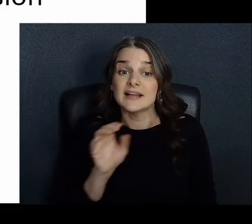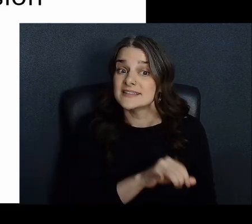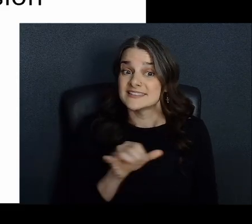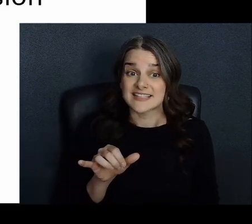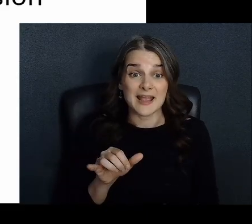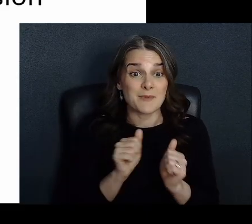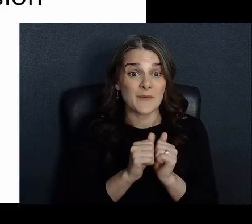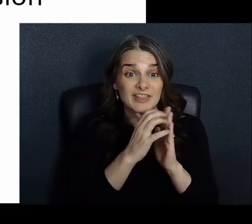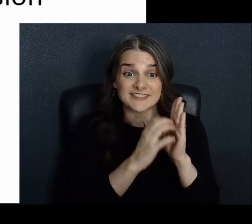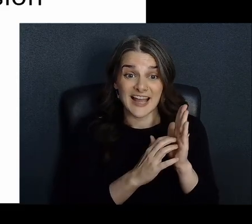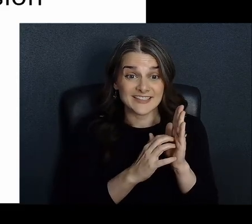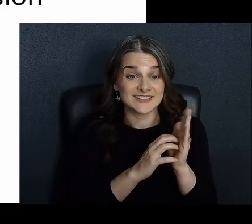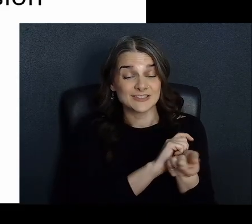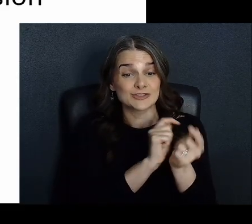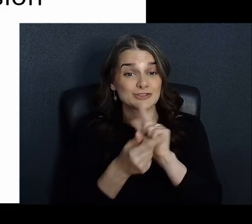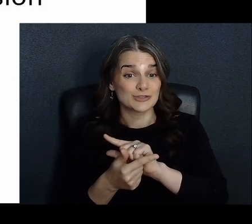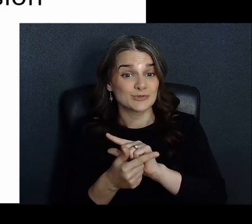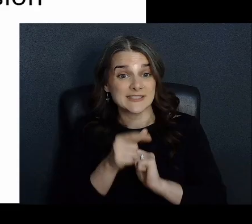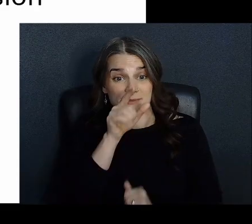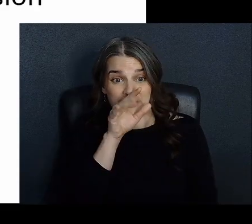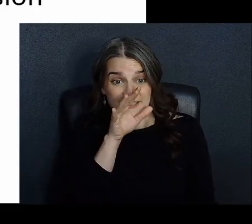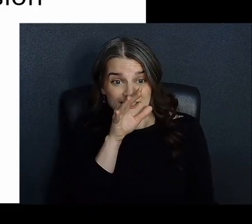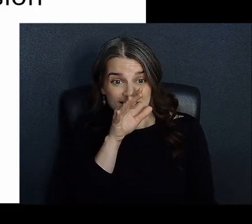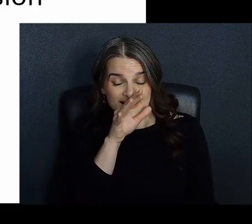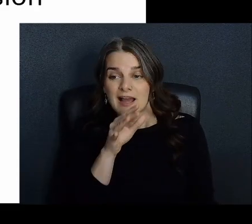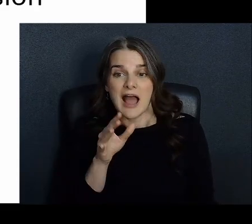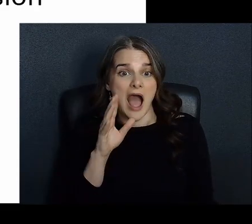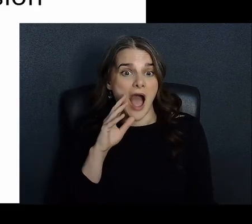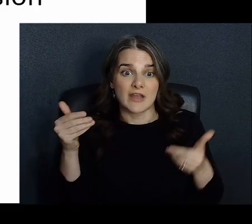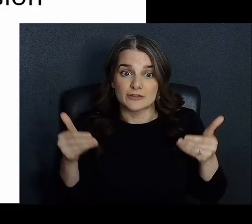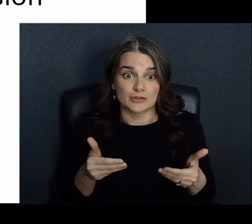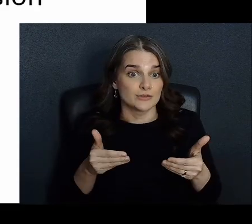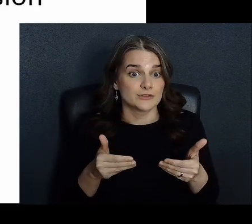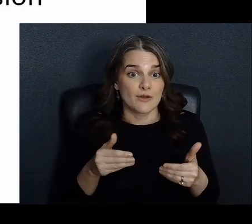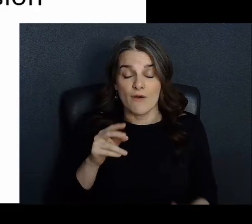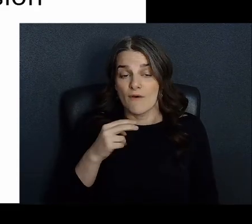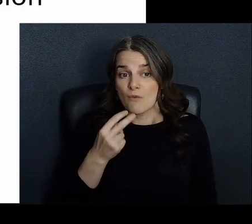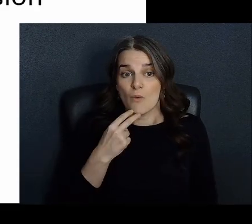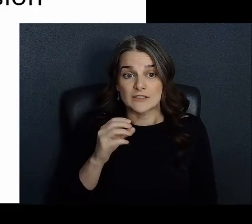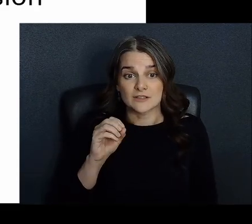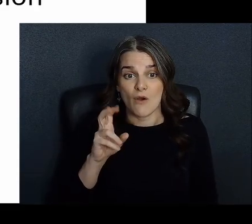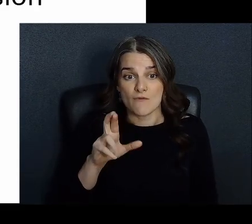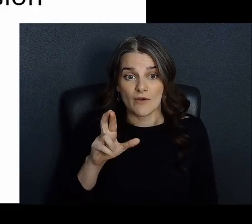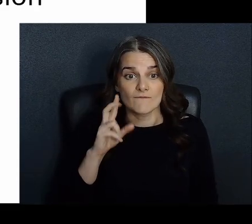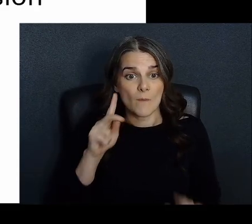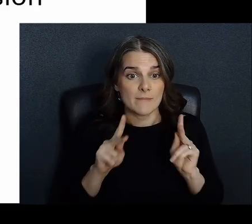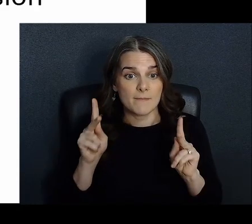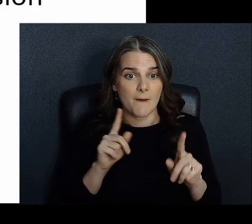I introduce Voice Over to individuals. And I'll be totally honest, I am not a great Mac user with Voice Over.